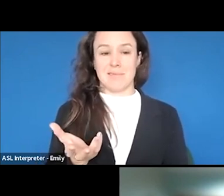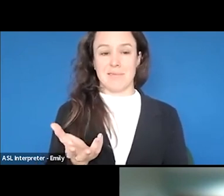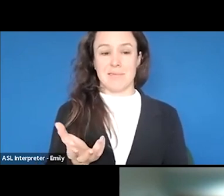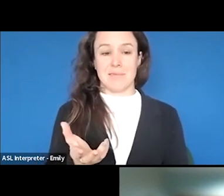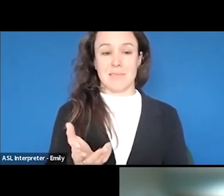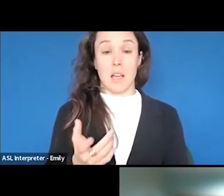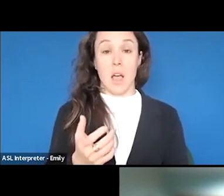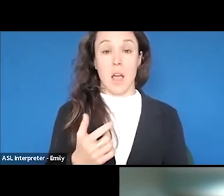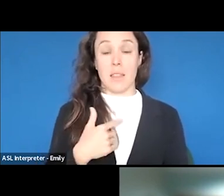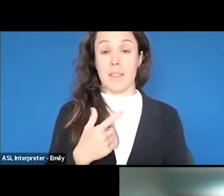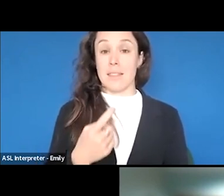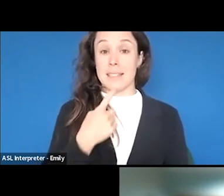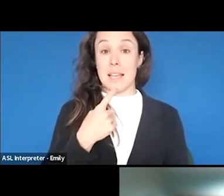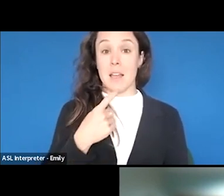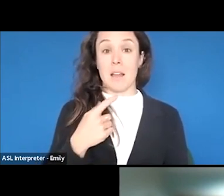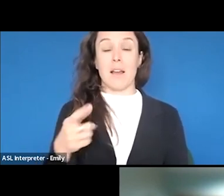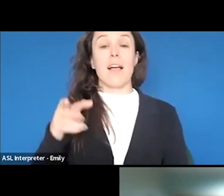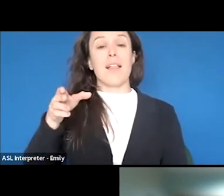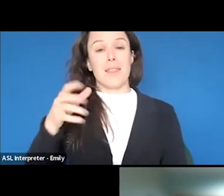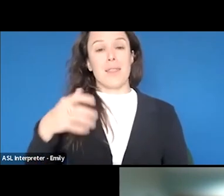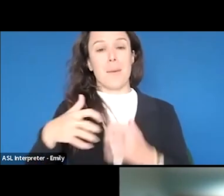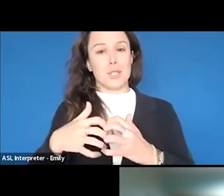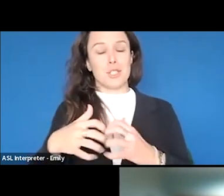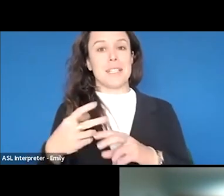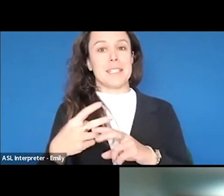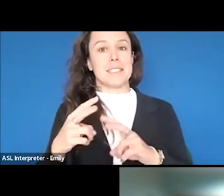confident even when they're wrong, so I do worry a little bit about that.